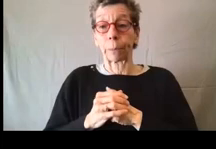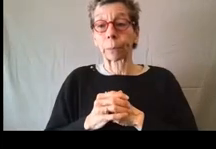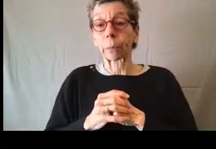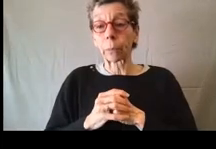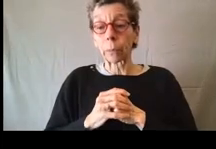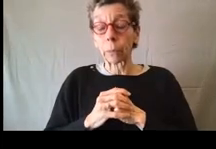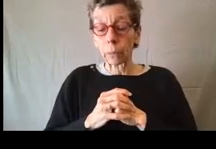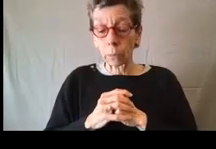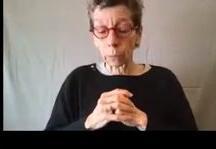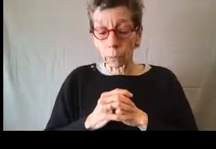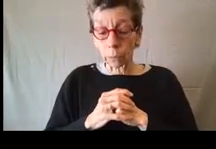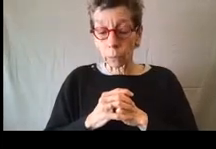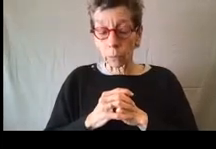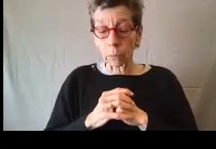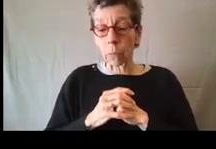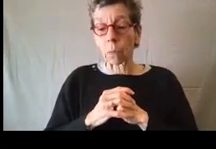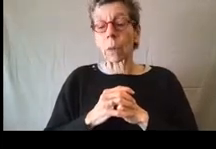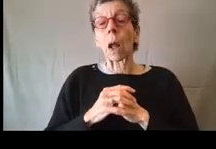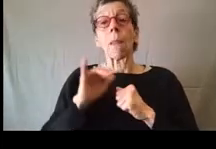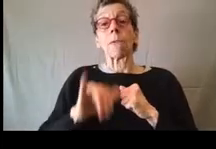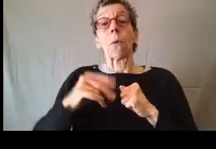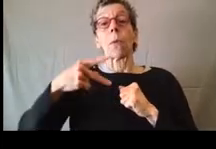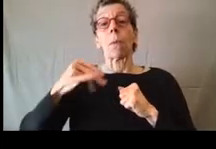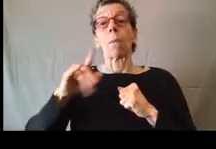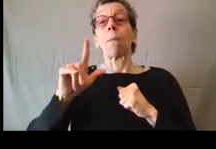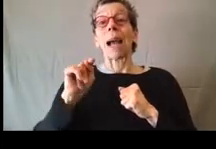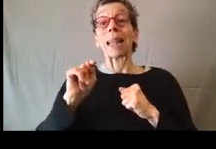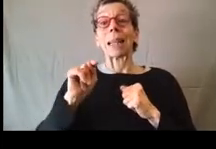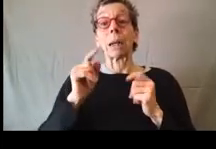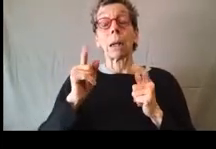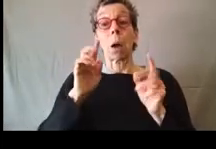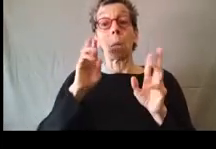will help inform the next steps and adapt the toolkit accordingly. The studies could